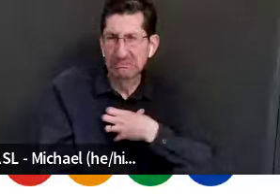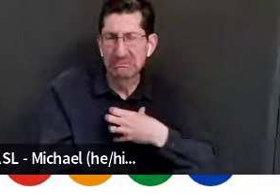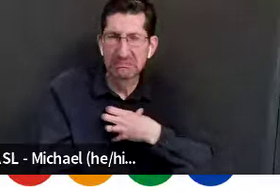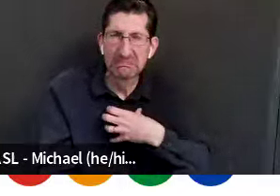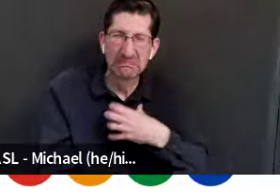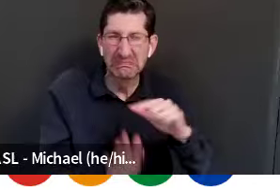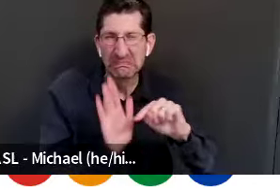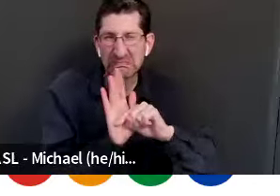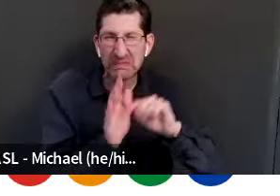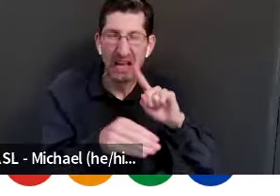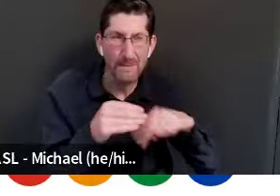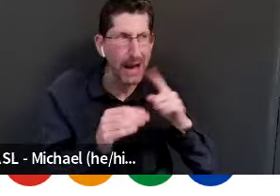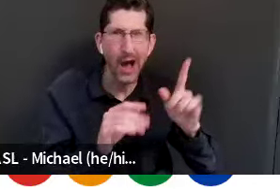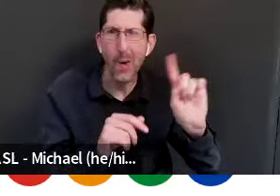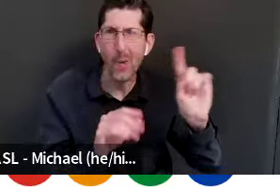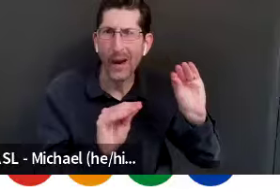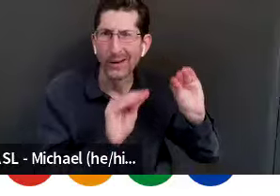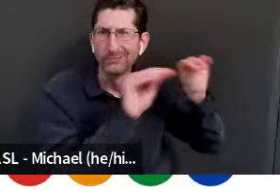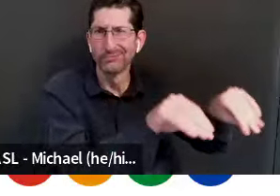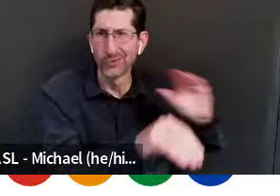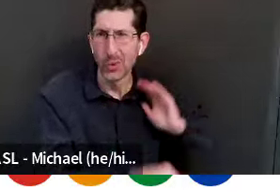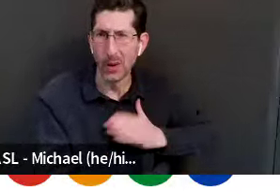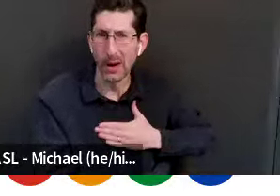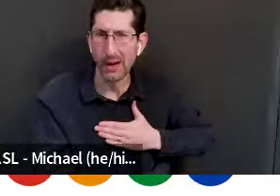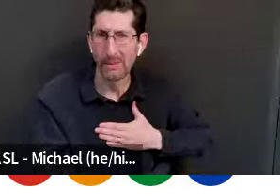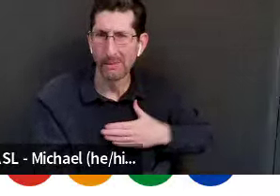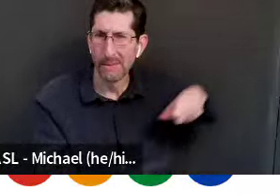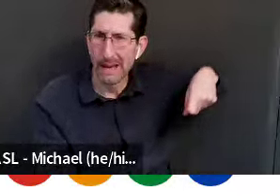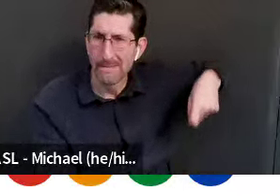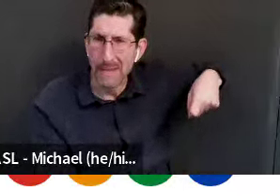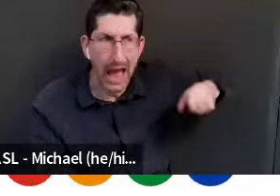WE HAVE HEARD OTHER THINGS, WHETHER IT IS ABOUT HOW DO WE